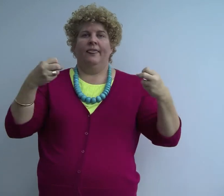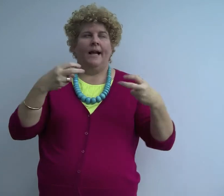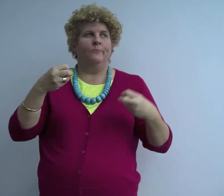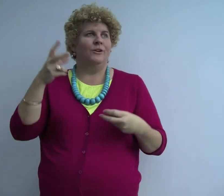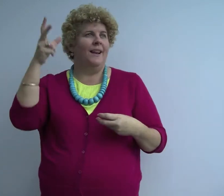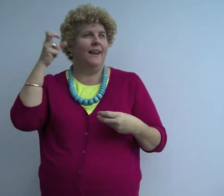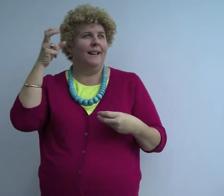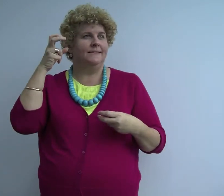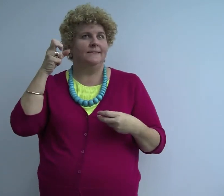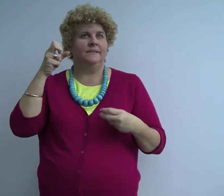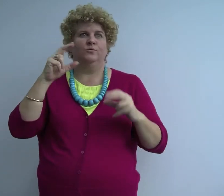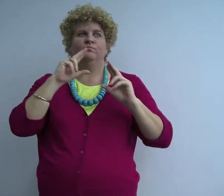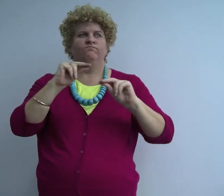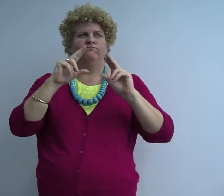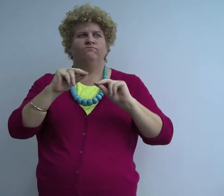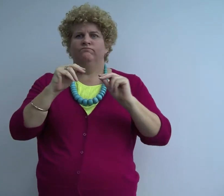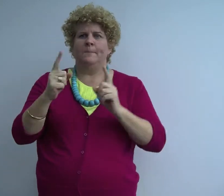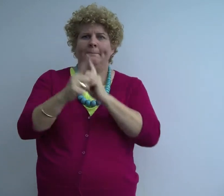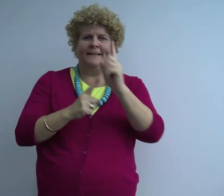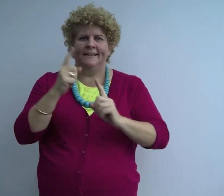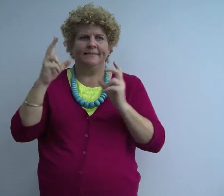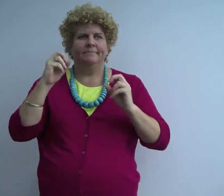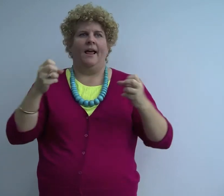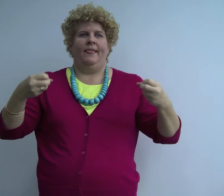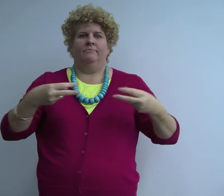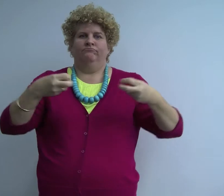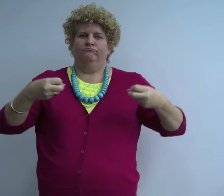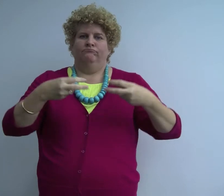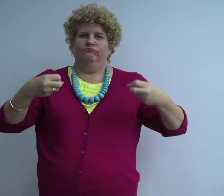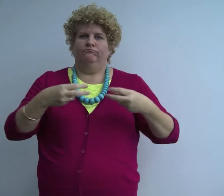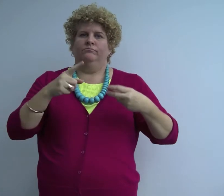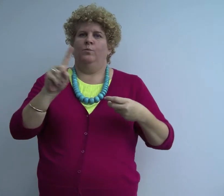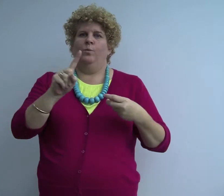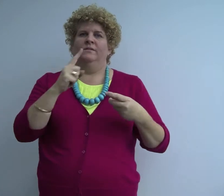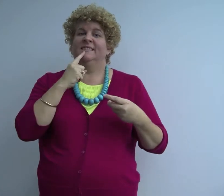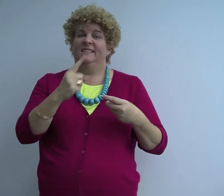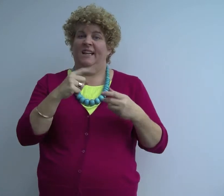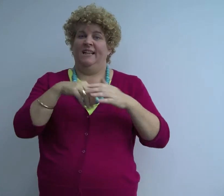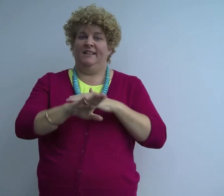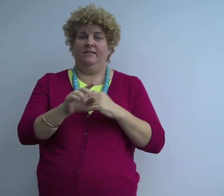During the meeting, the captioner will listen to the information being presented and will caption everything being said.